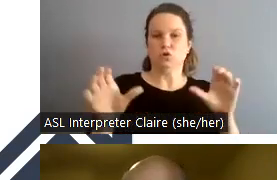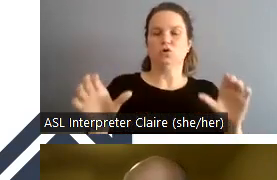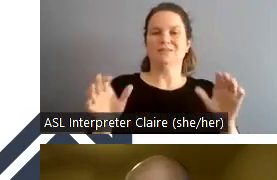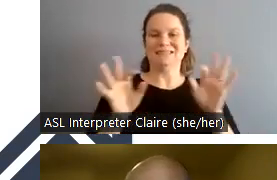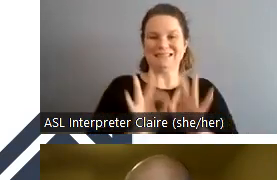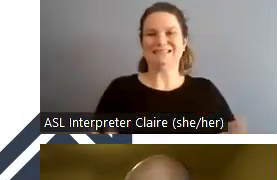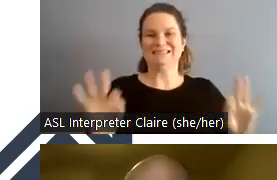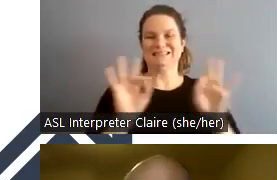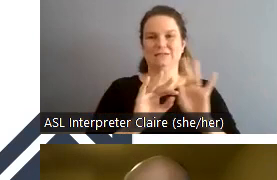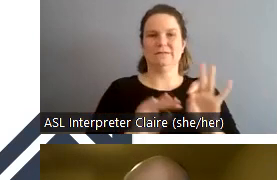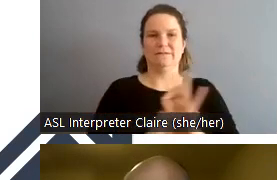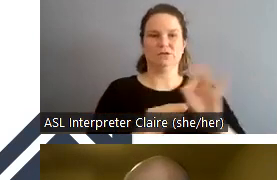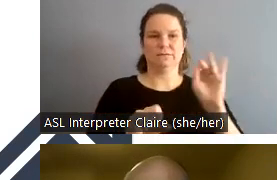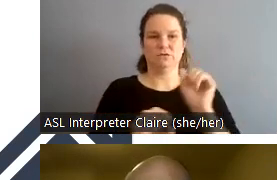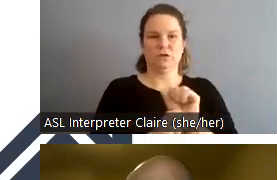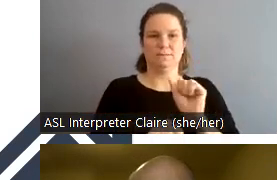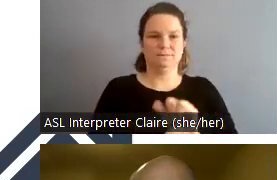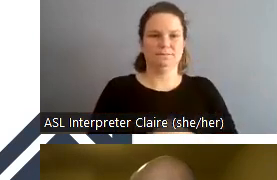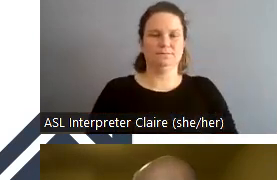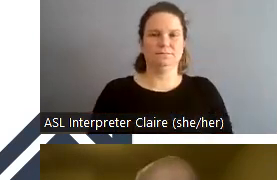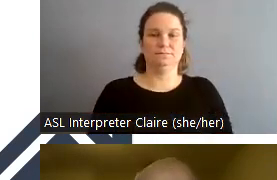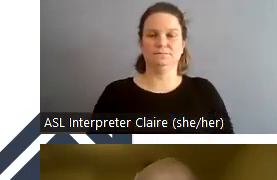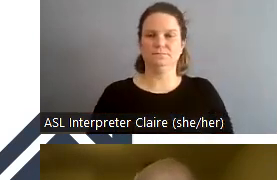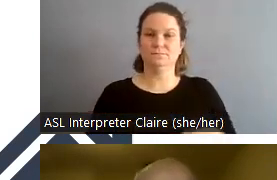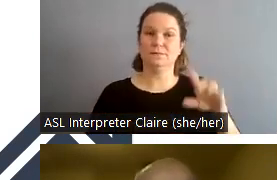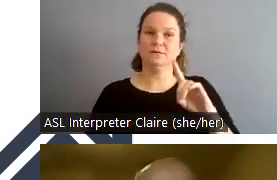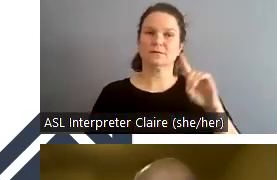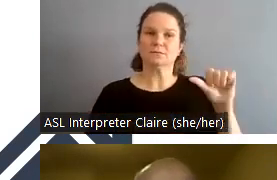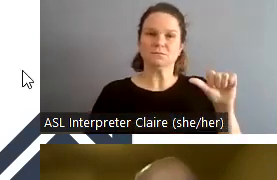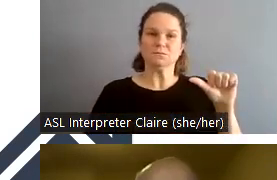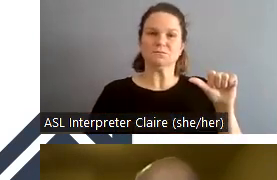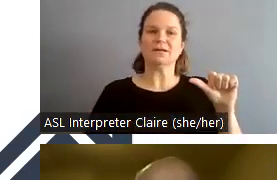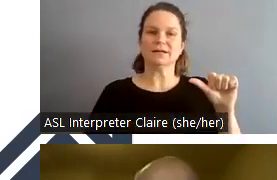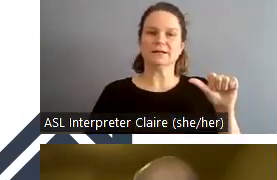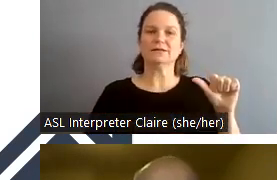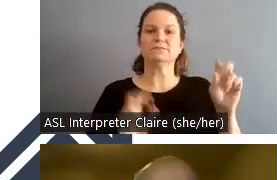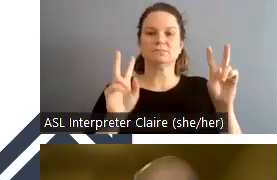functions of the job. And then a disability- so we're